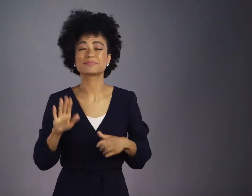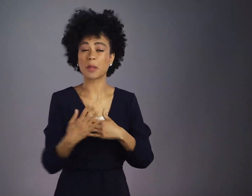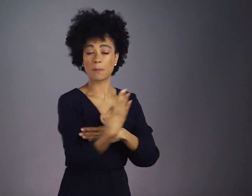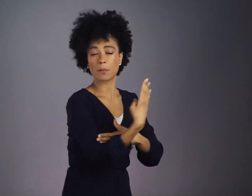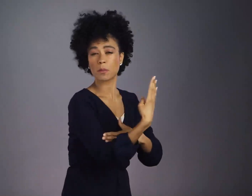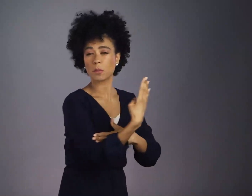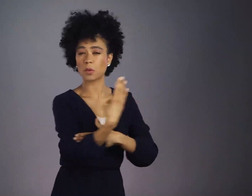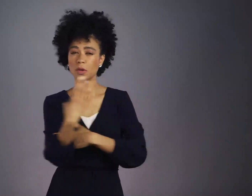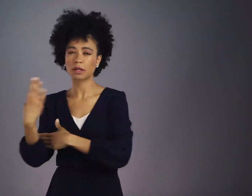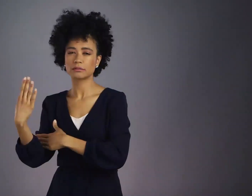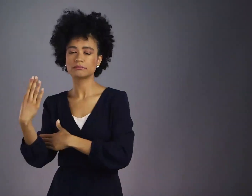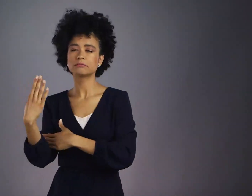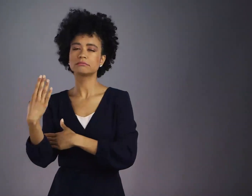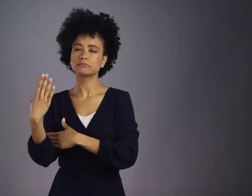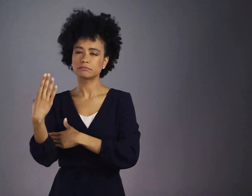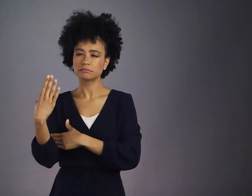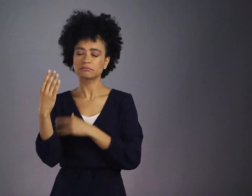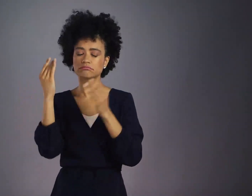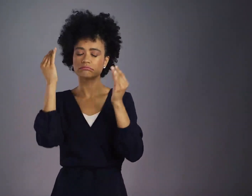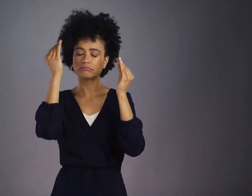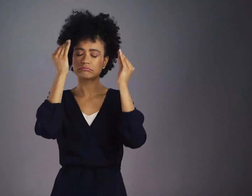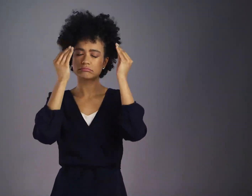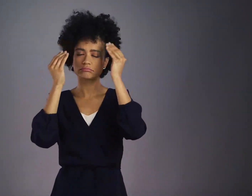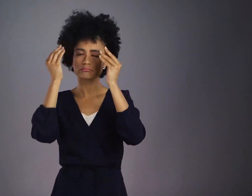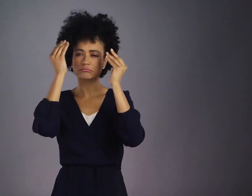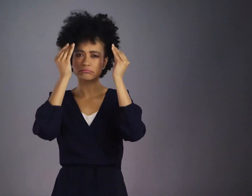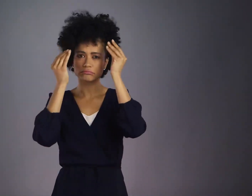tolerance, kindliness and love.